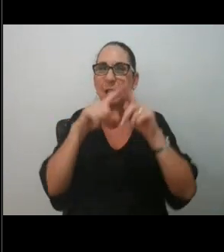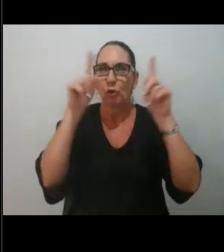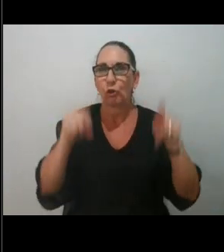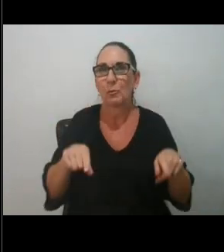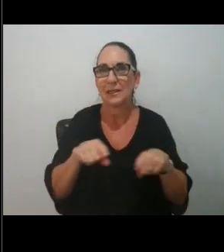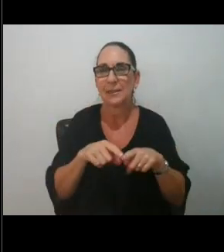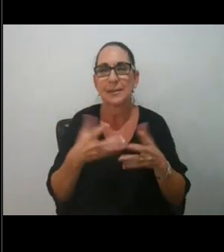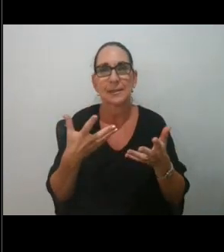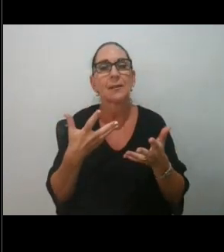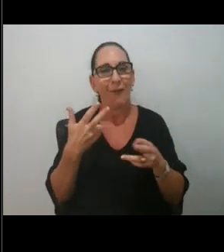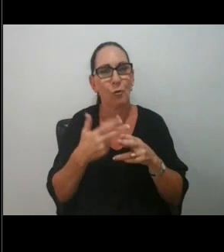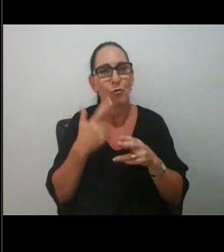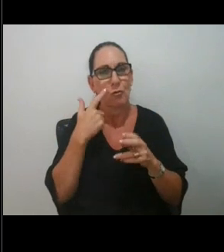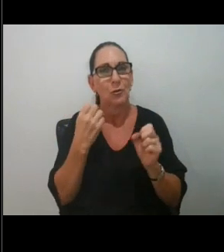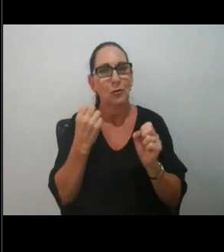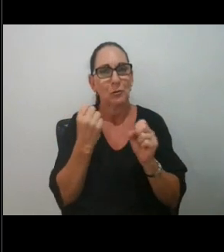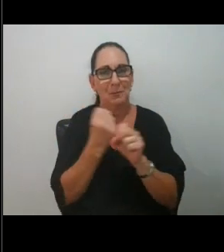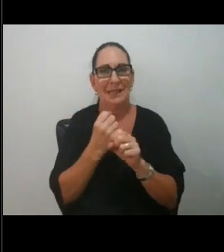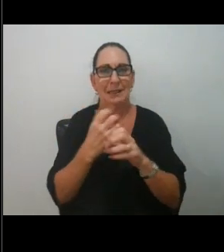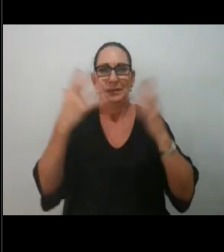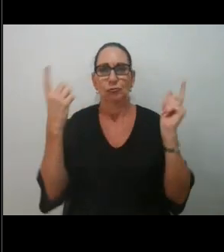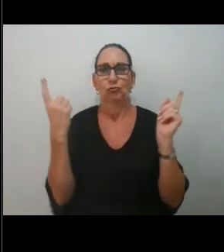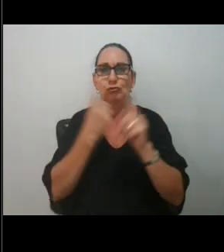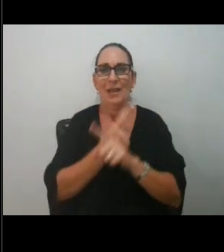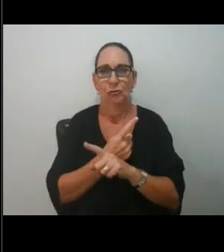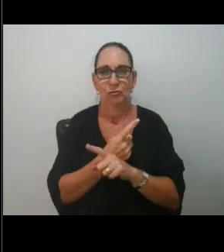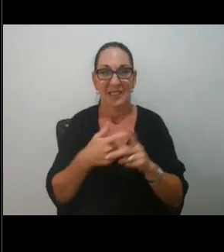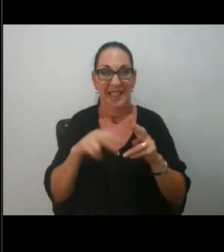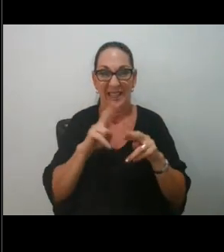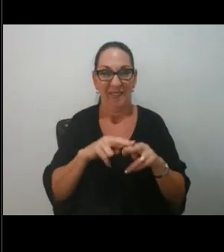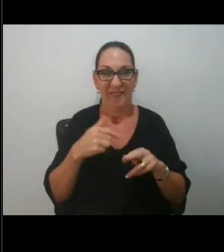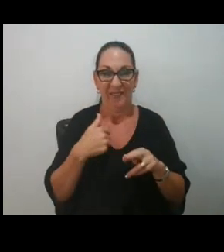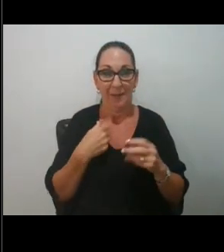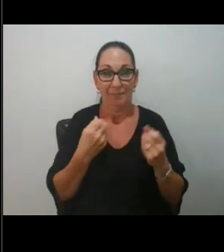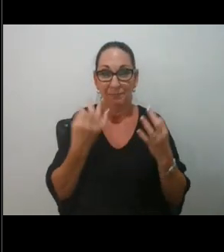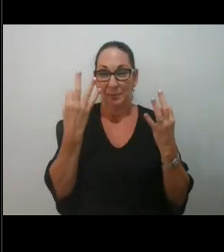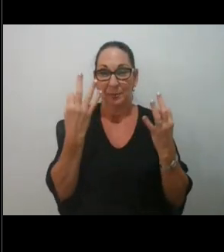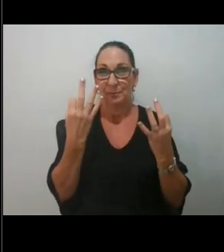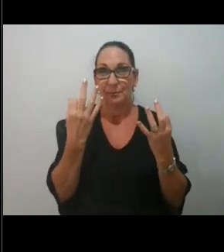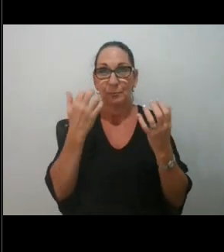if you don't have identification how do you get identification so um that's that's something that